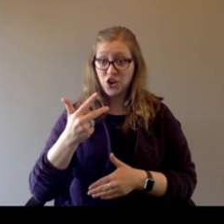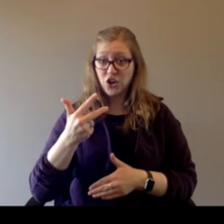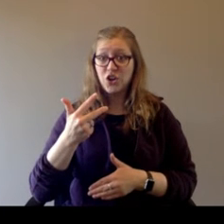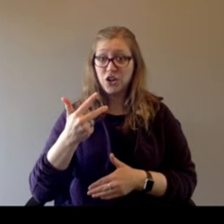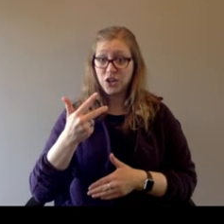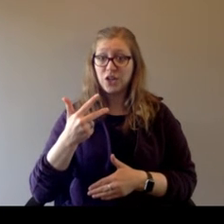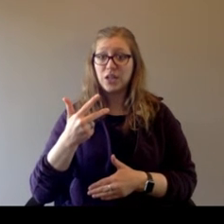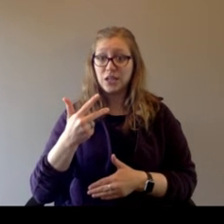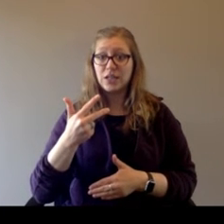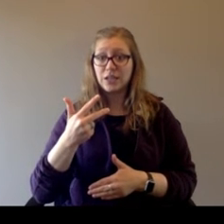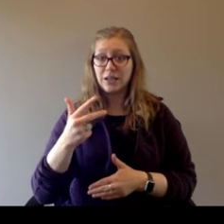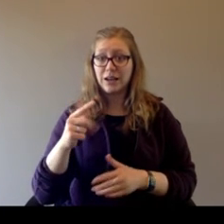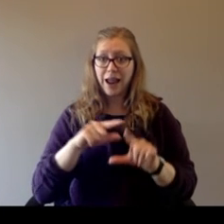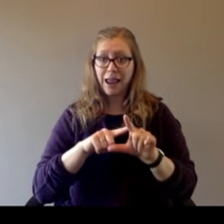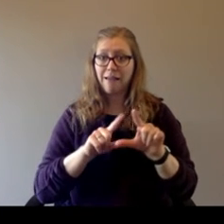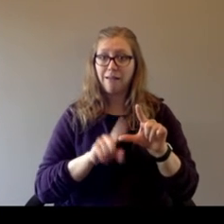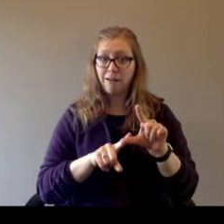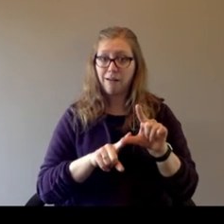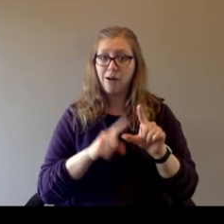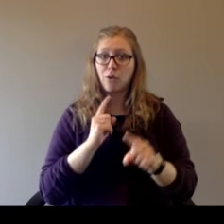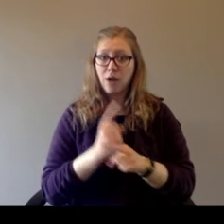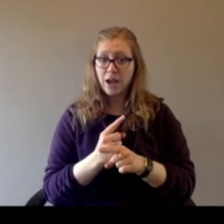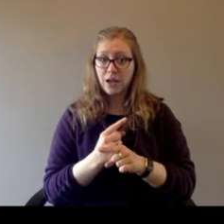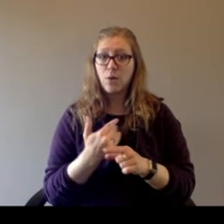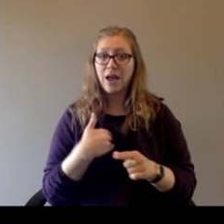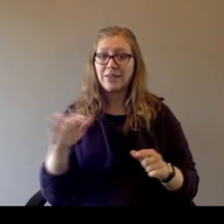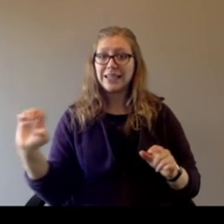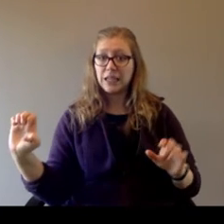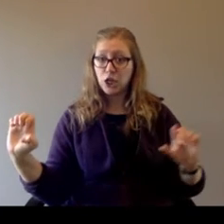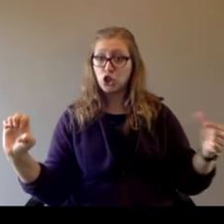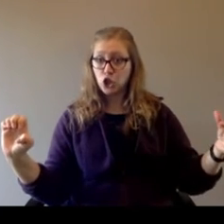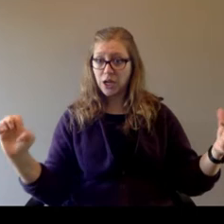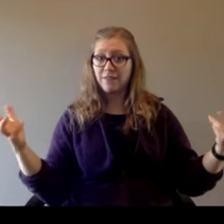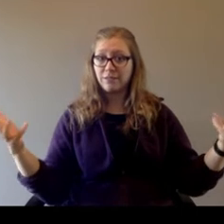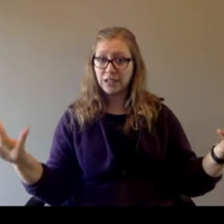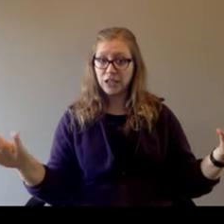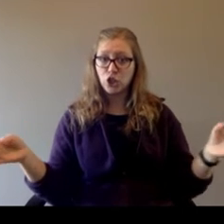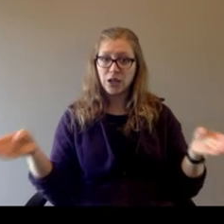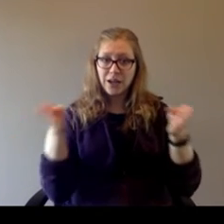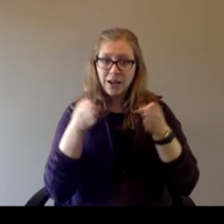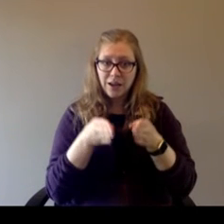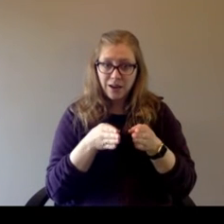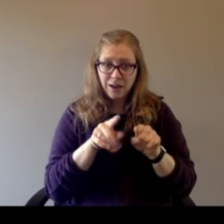that other angle. And so I know that I have, in this triangle over here,